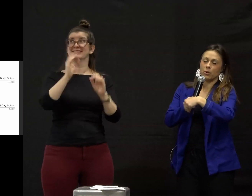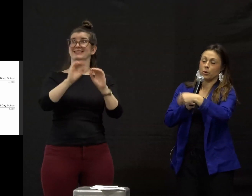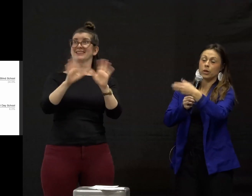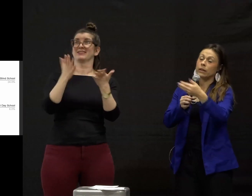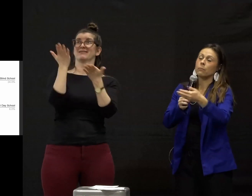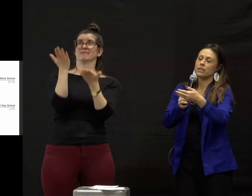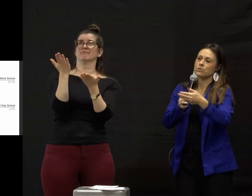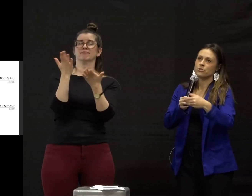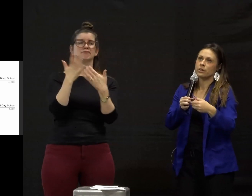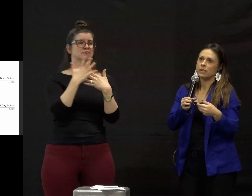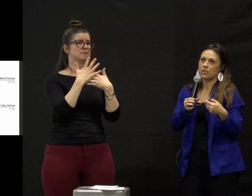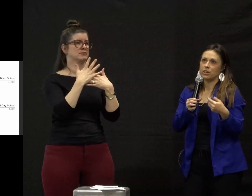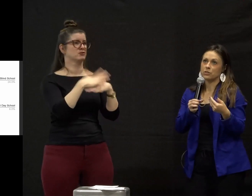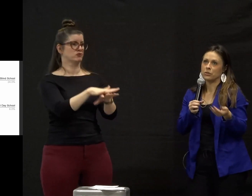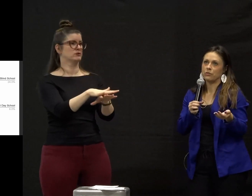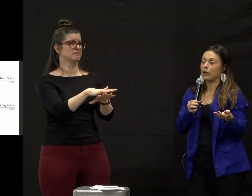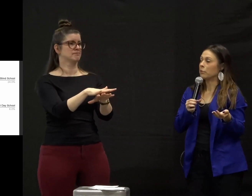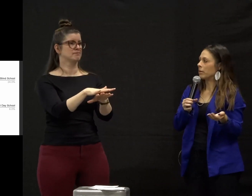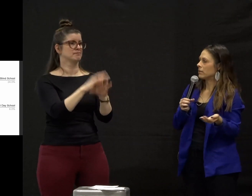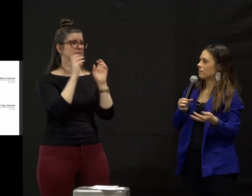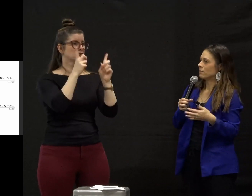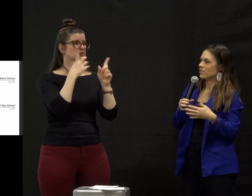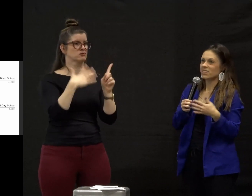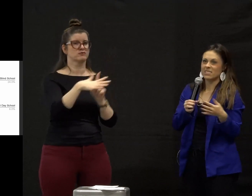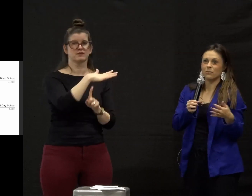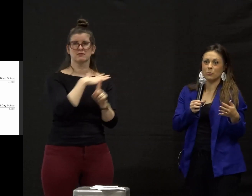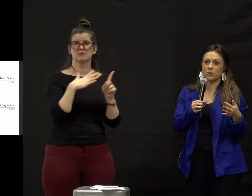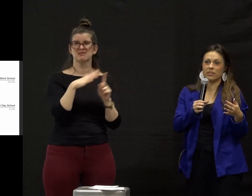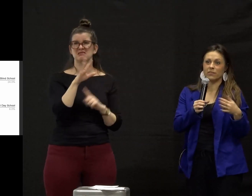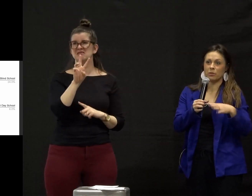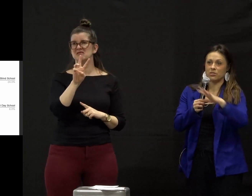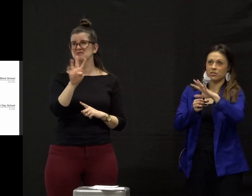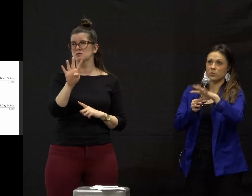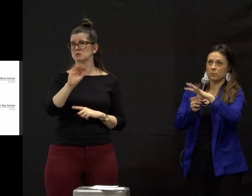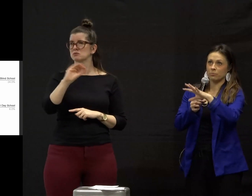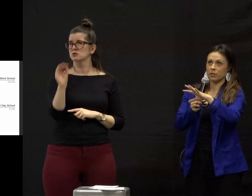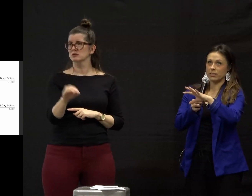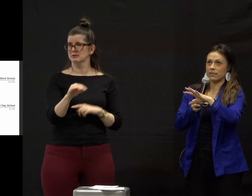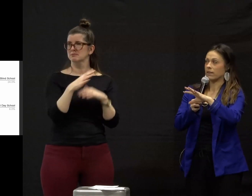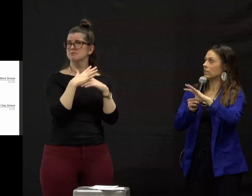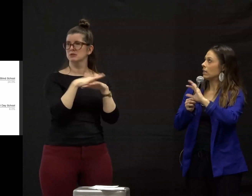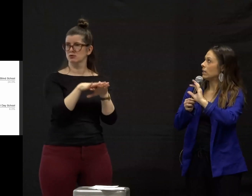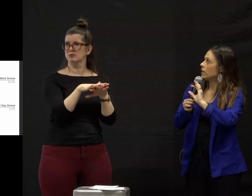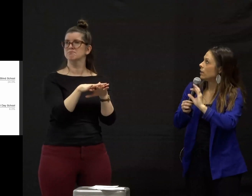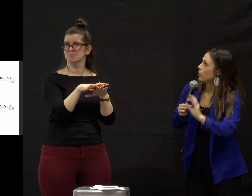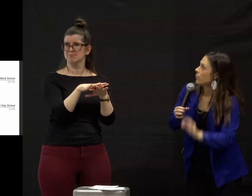are in a mainstream educational environment. 64% of our patients were placed there.